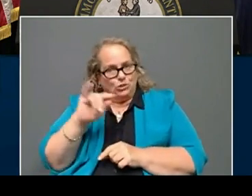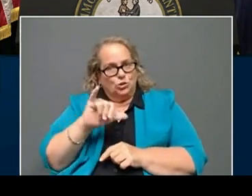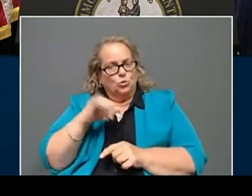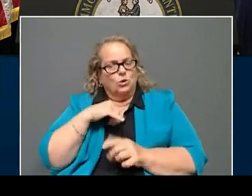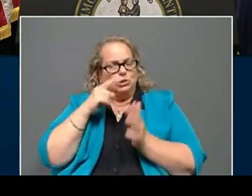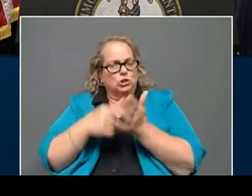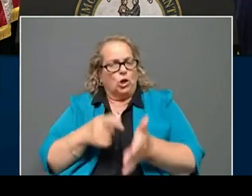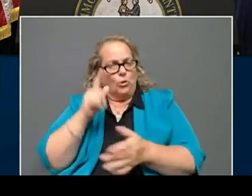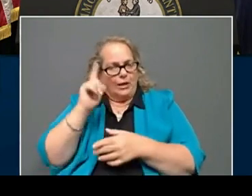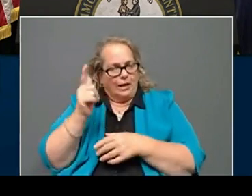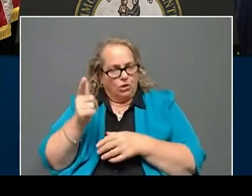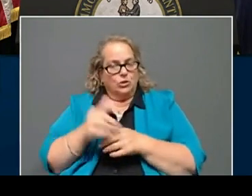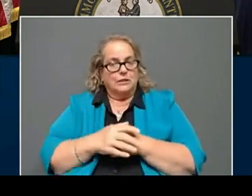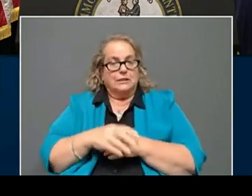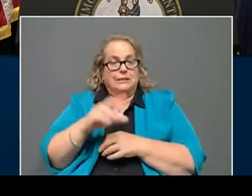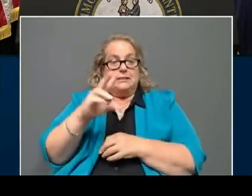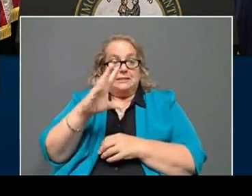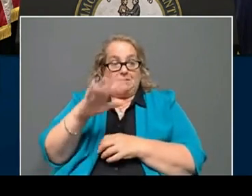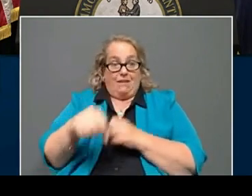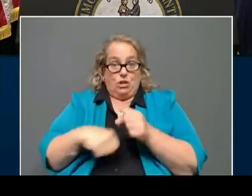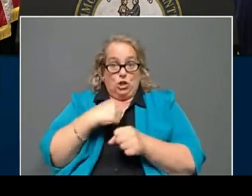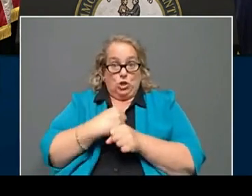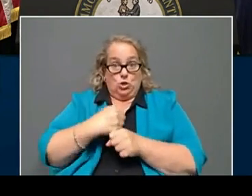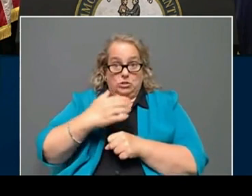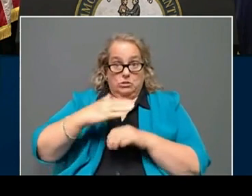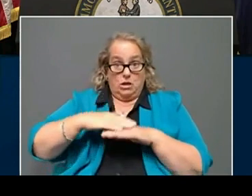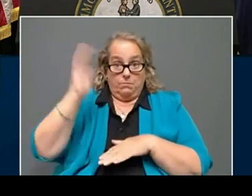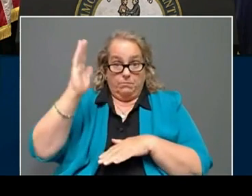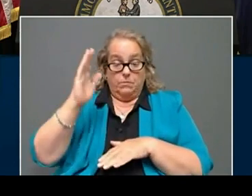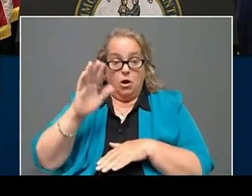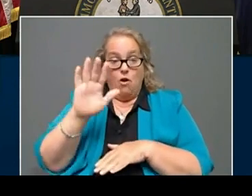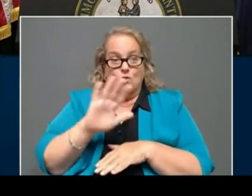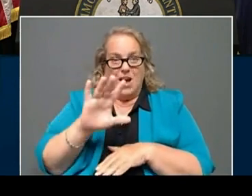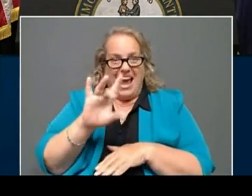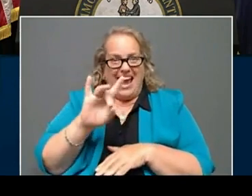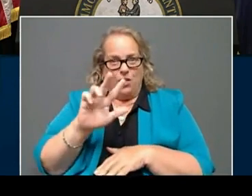and up again. We talked about this earlier. Over 83% of Kentucky in that